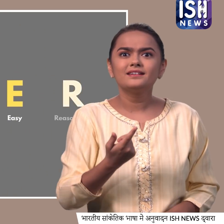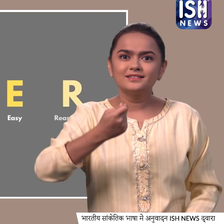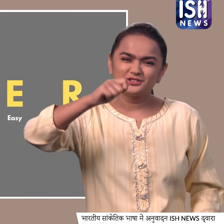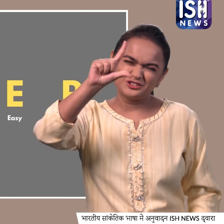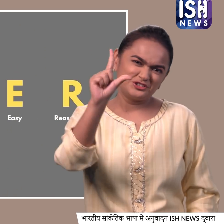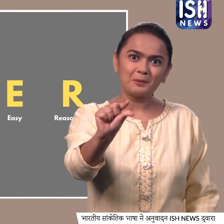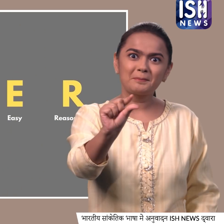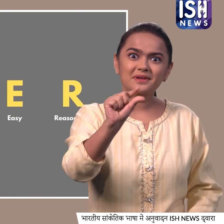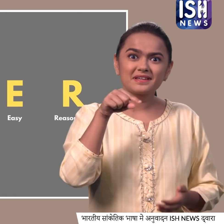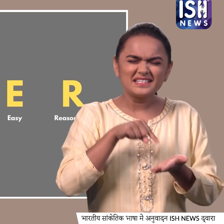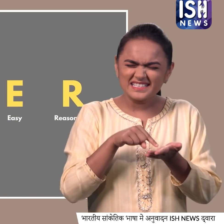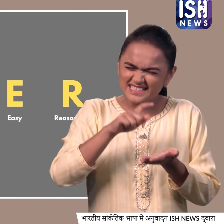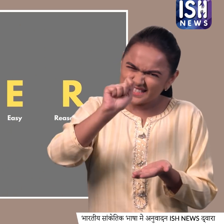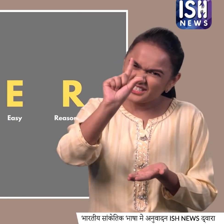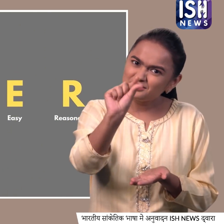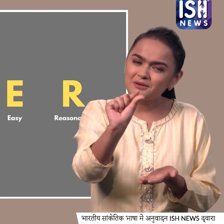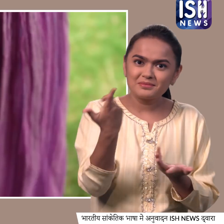Reasonable, which means they are cheap